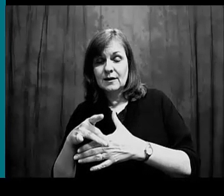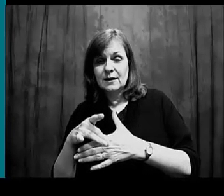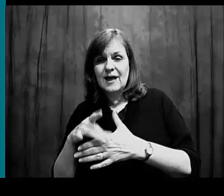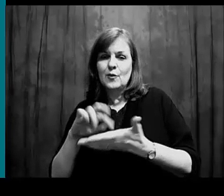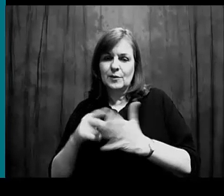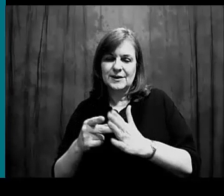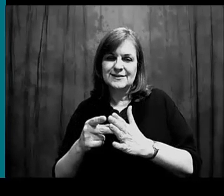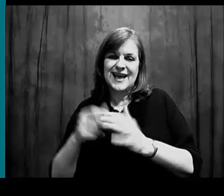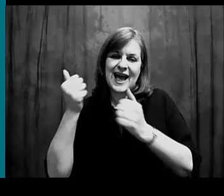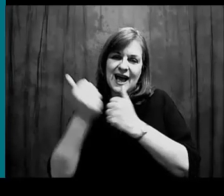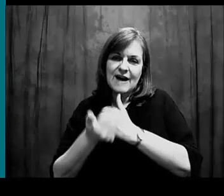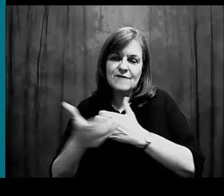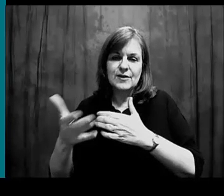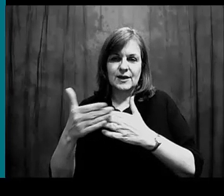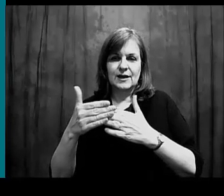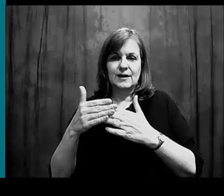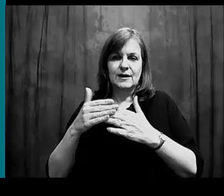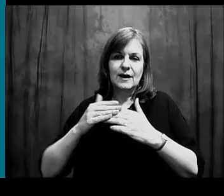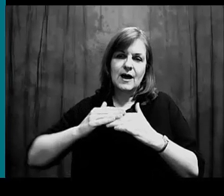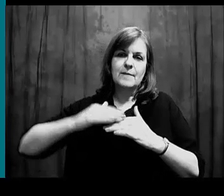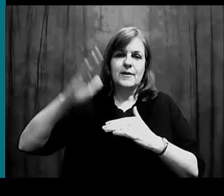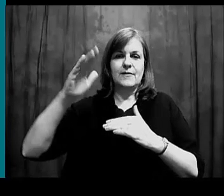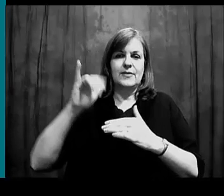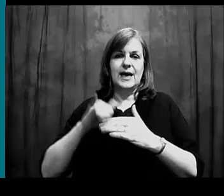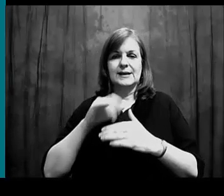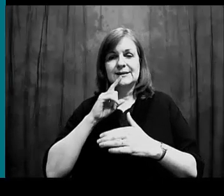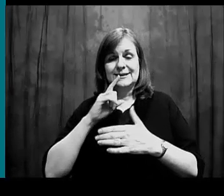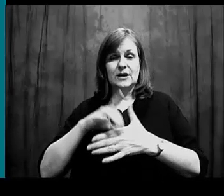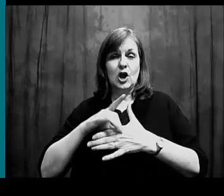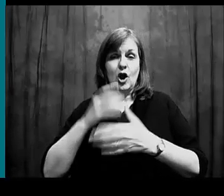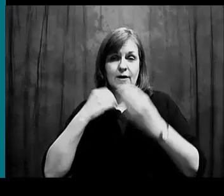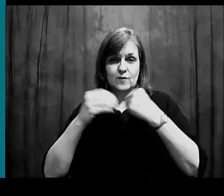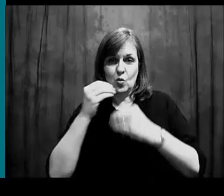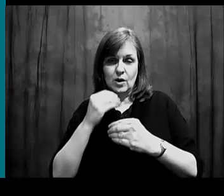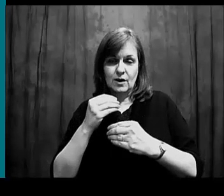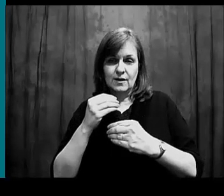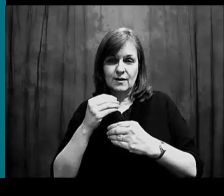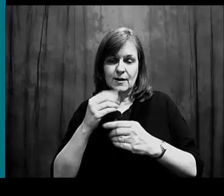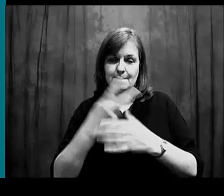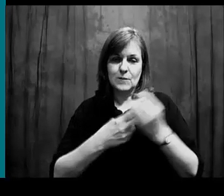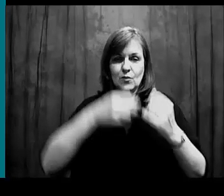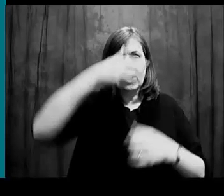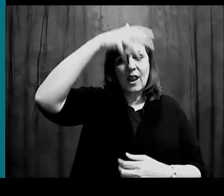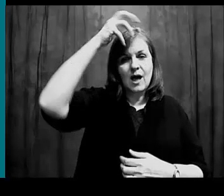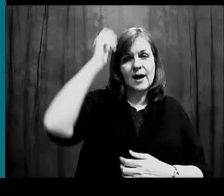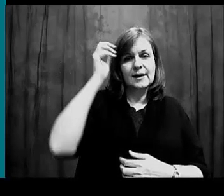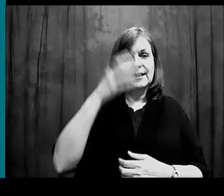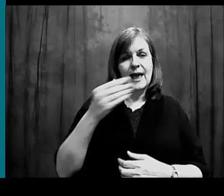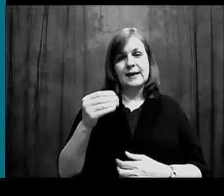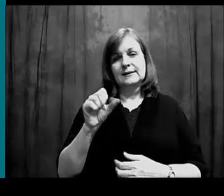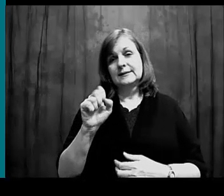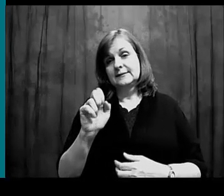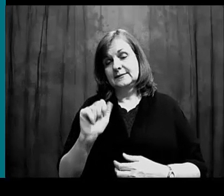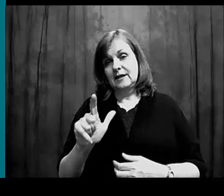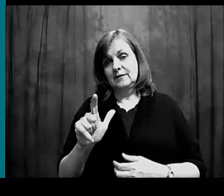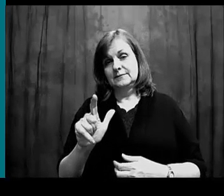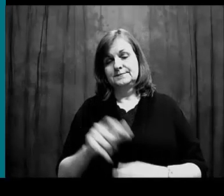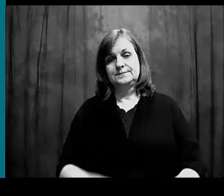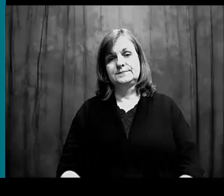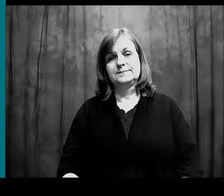carnivorous feeding that means everything after that is a carnivore == so both of our lion and our seal